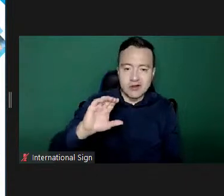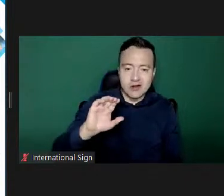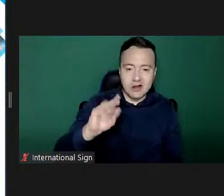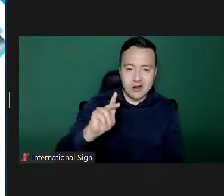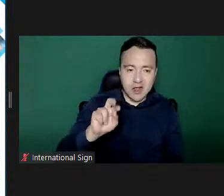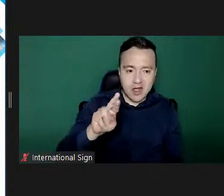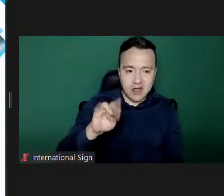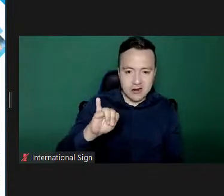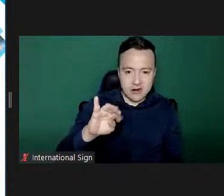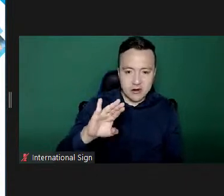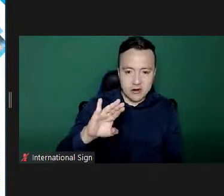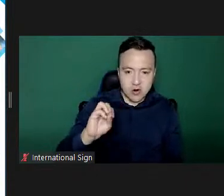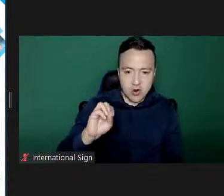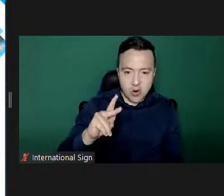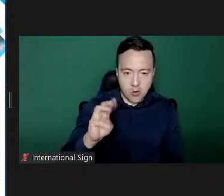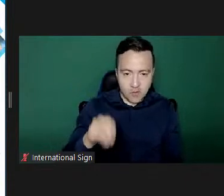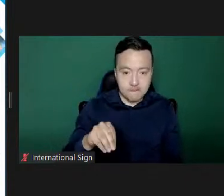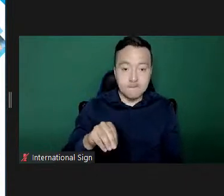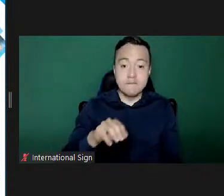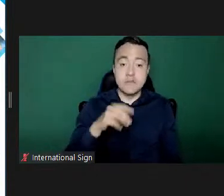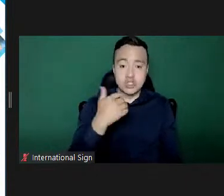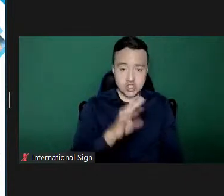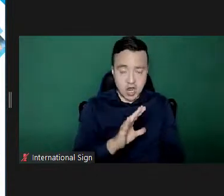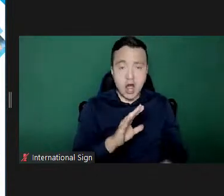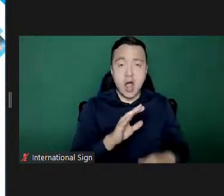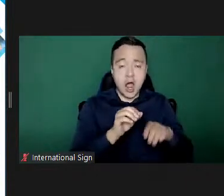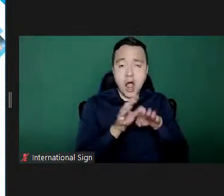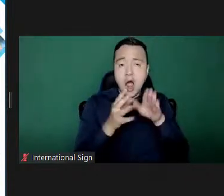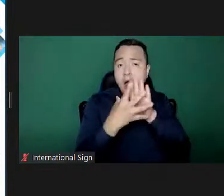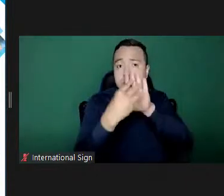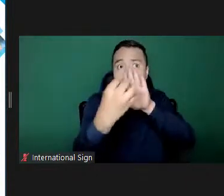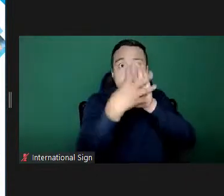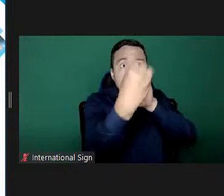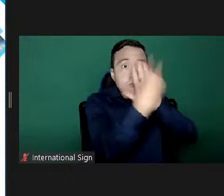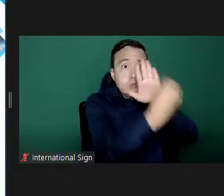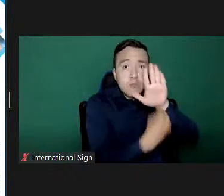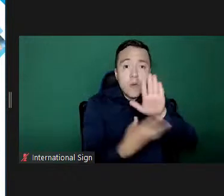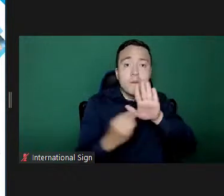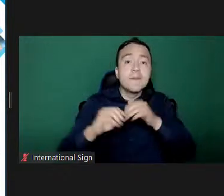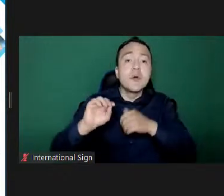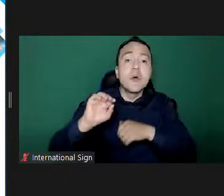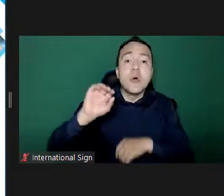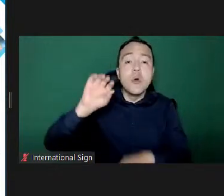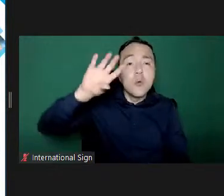Moves program is to influence behavioral change by tapping into